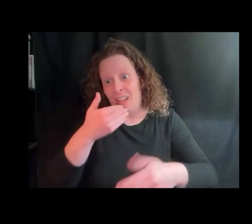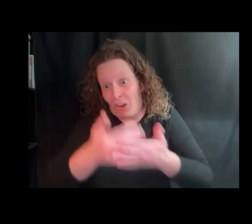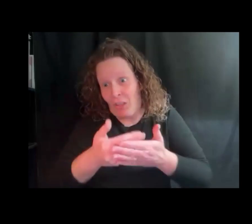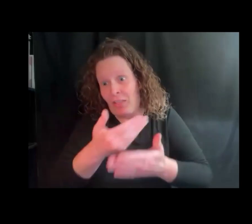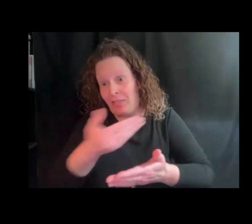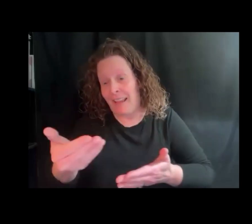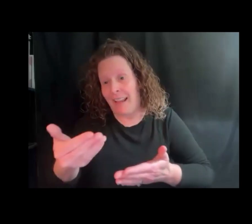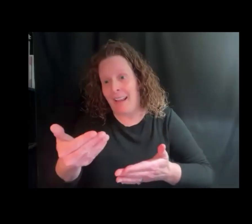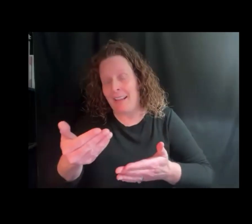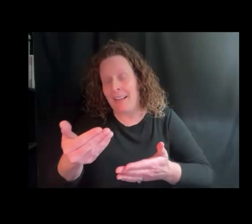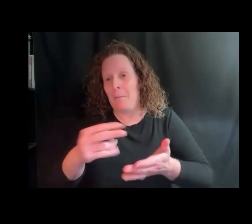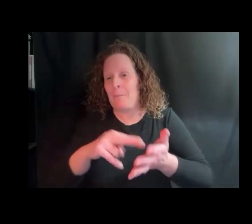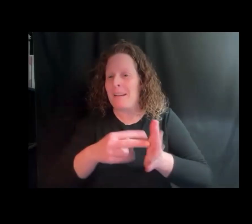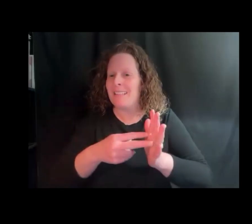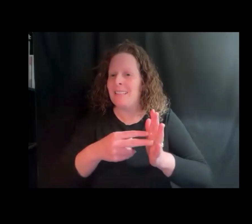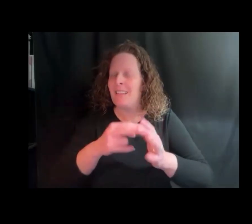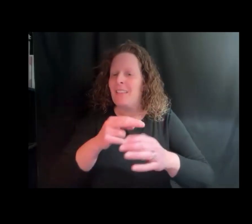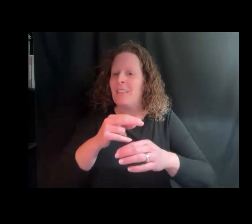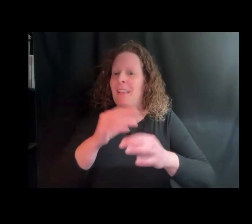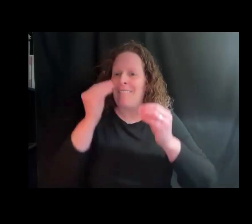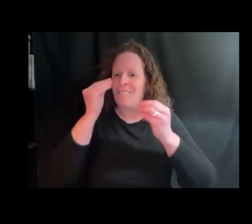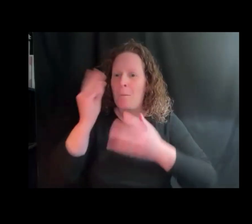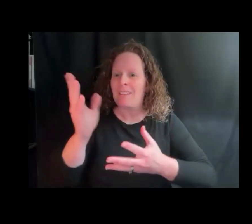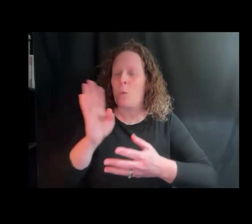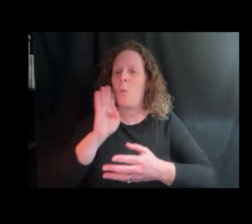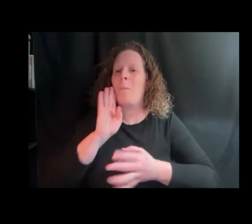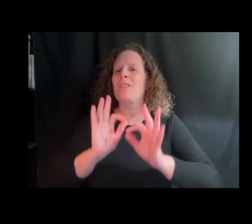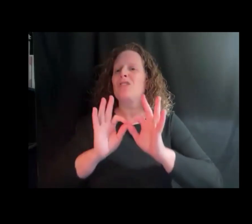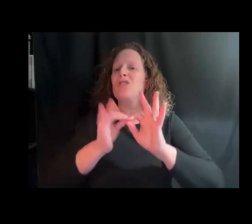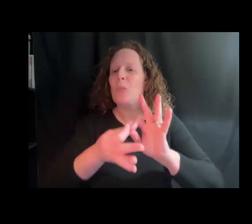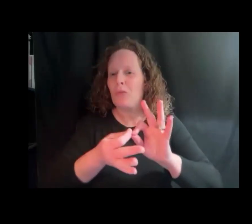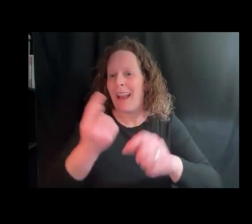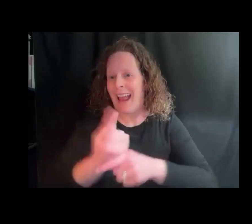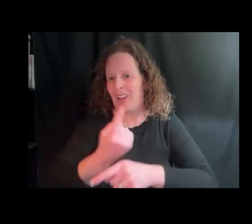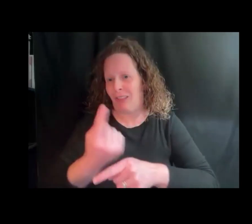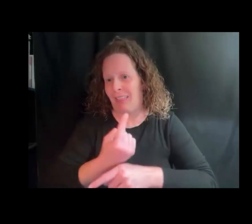The time between I've received the information and I've delivered the information is called